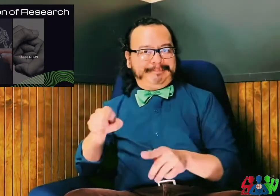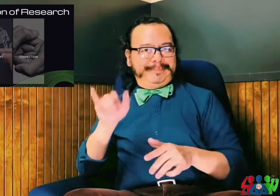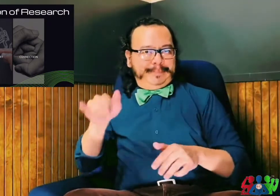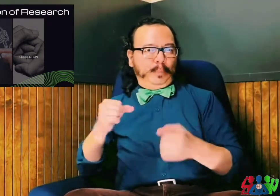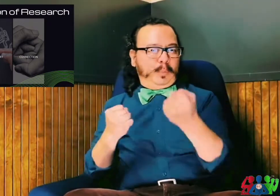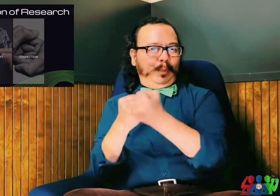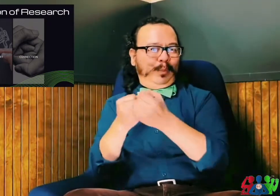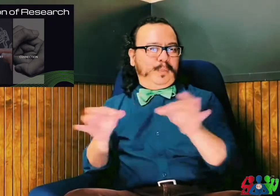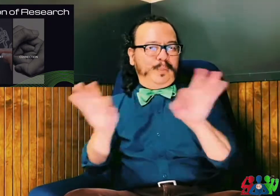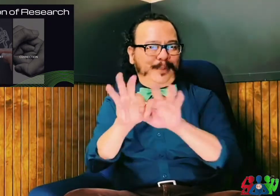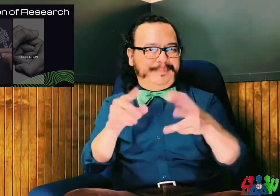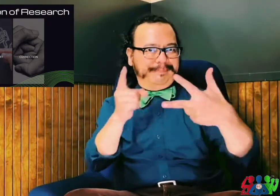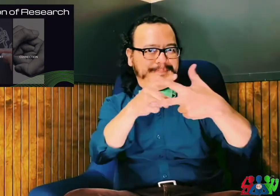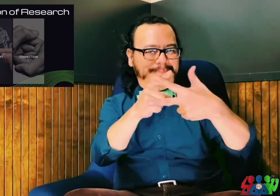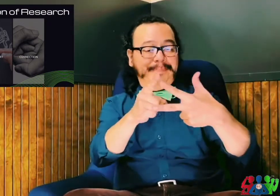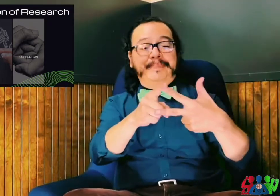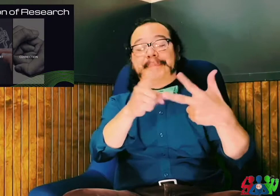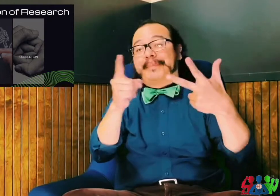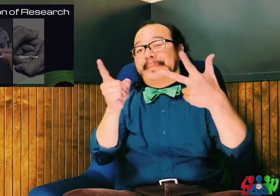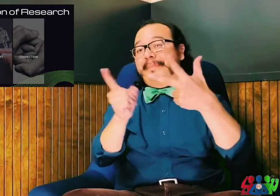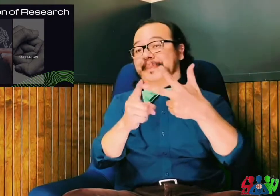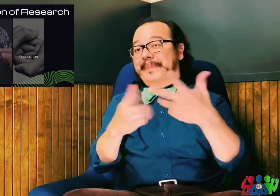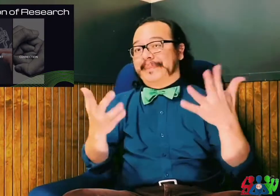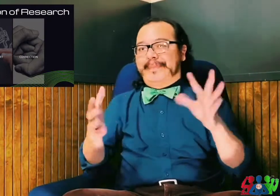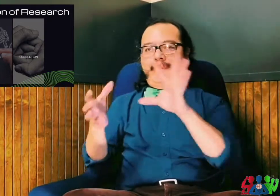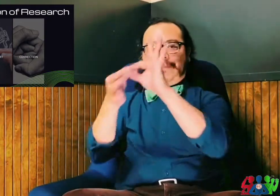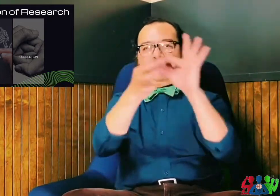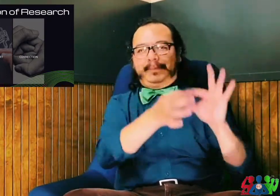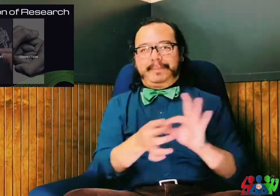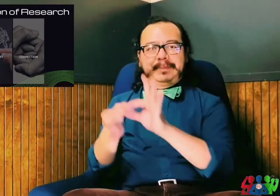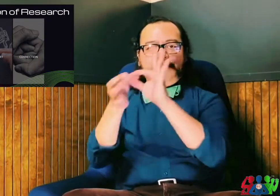Support as it is. Connection: